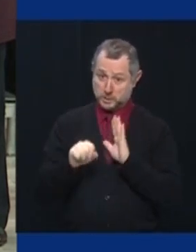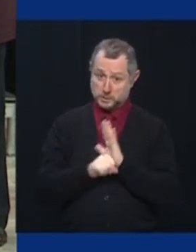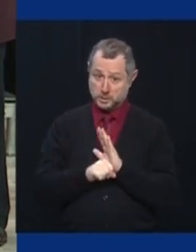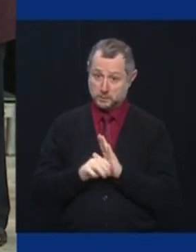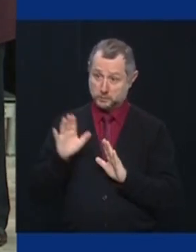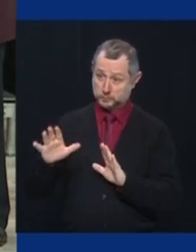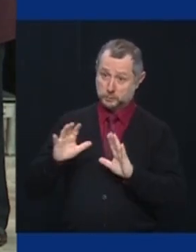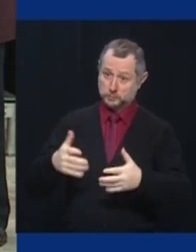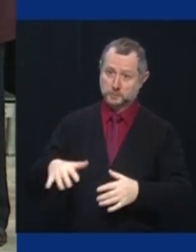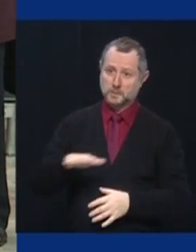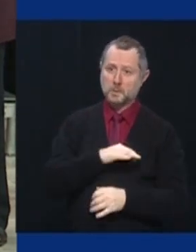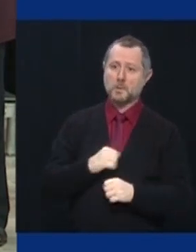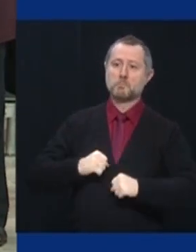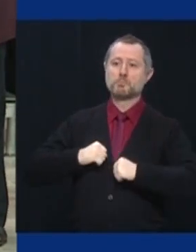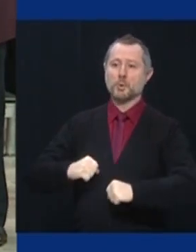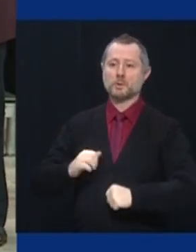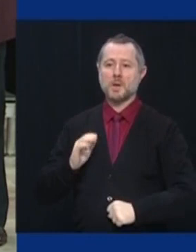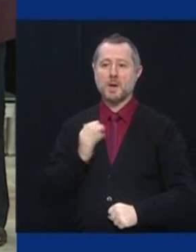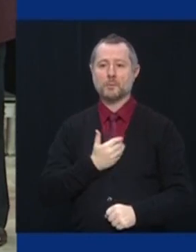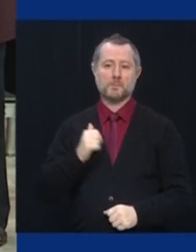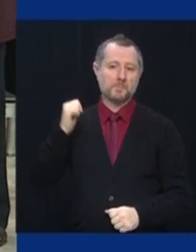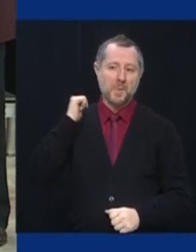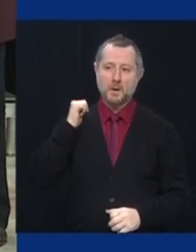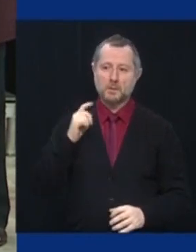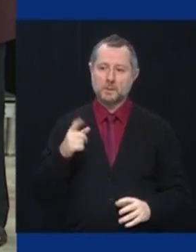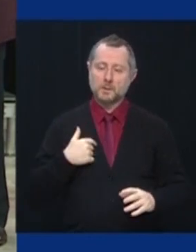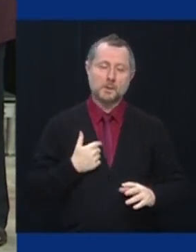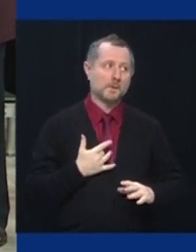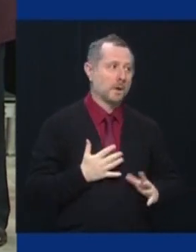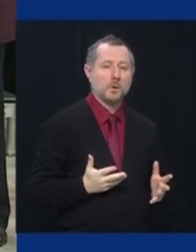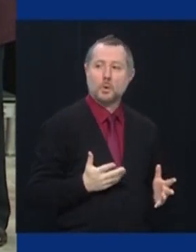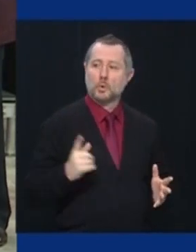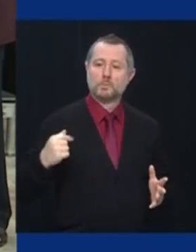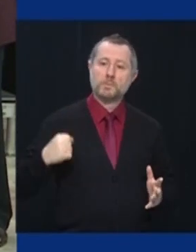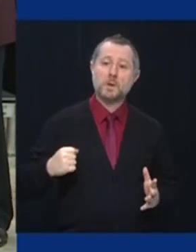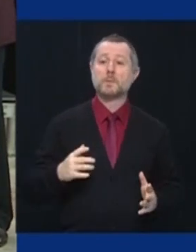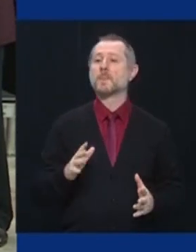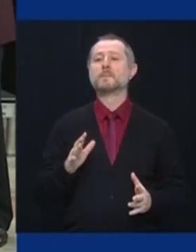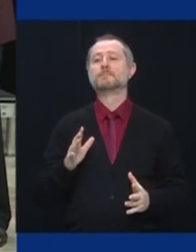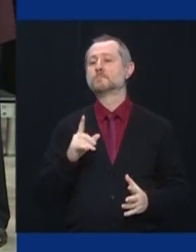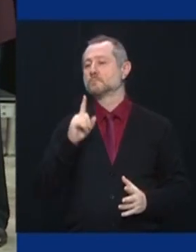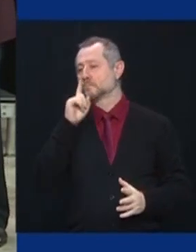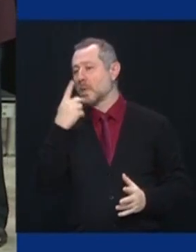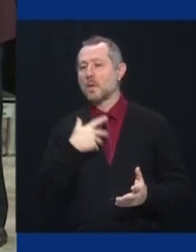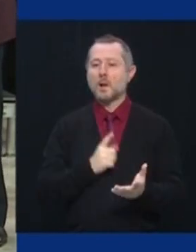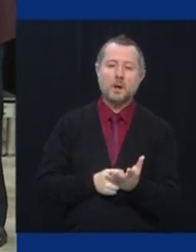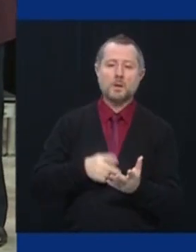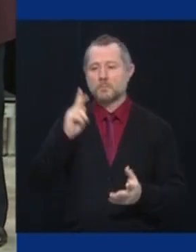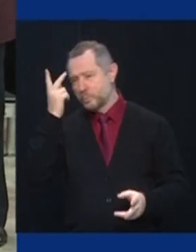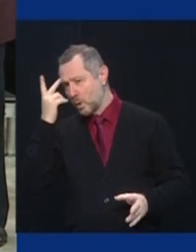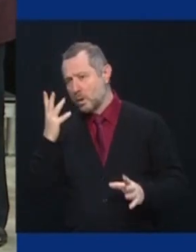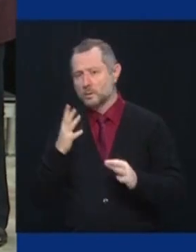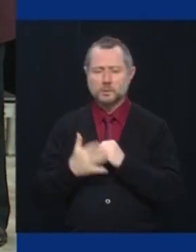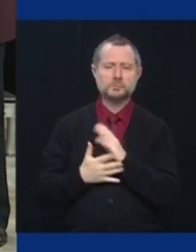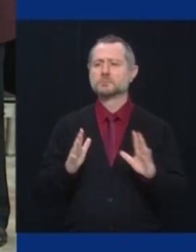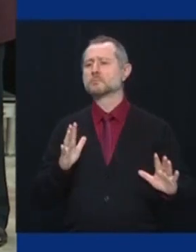KNEW GOVERNOR CUOMO AND THE STATE OF NEW YORK, HIS TEAM, HAD MY BACK.